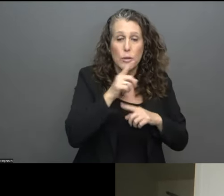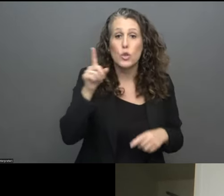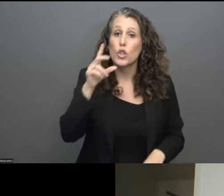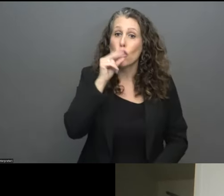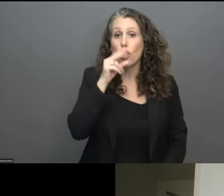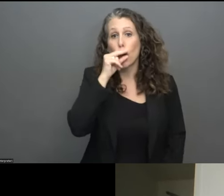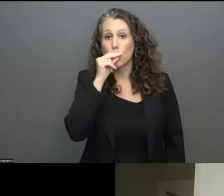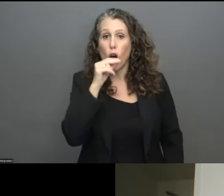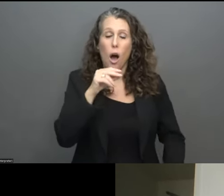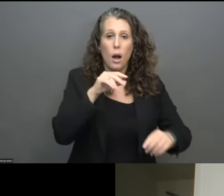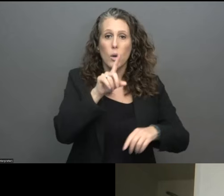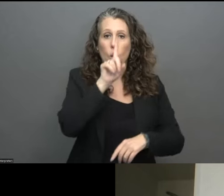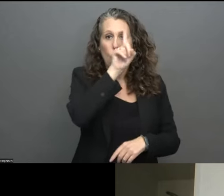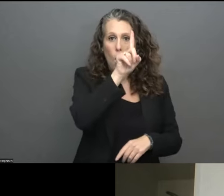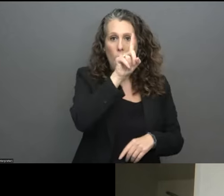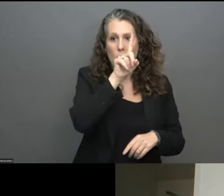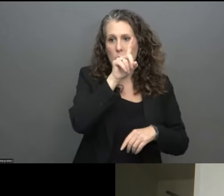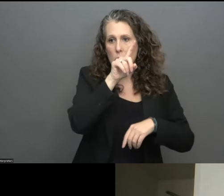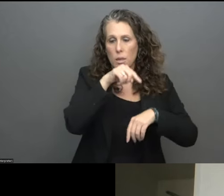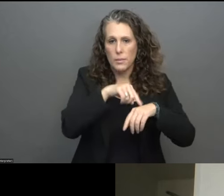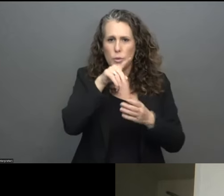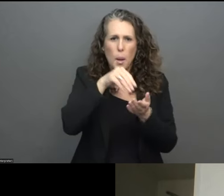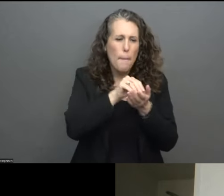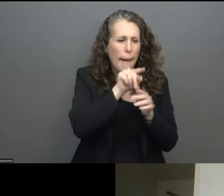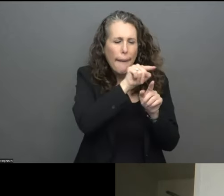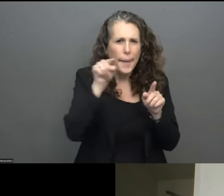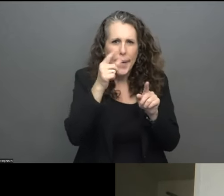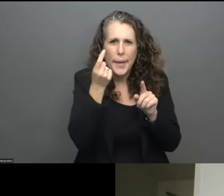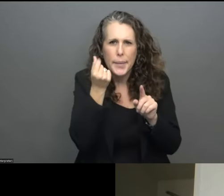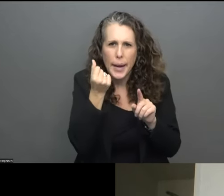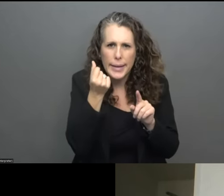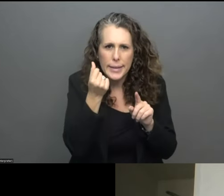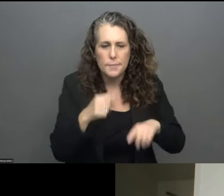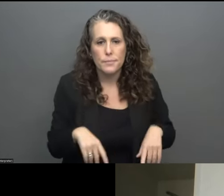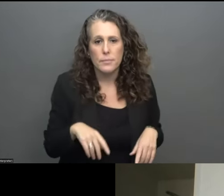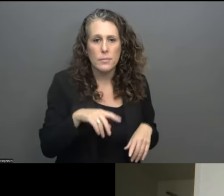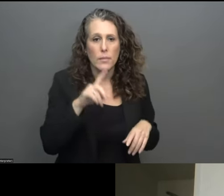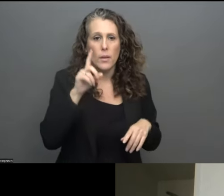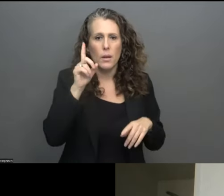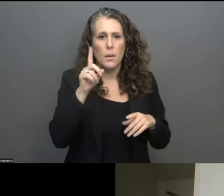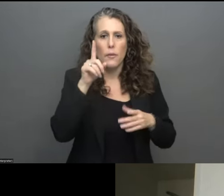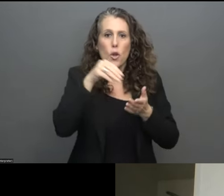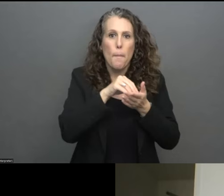you pay 0.3 dollars, but when you paying. 10:32:43 Second, I mean let me say in 15 seconds